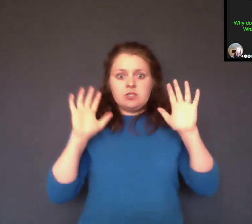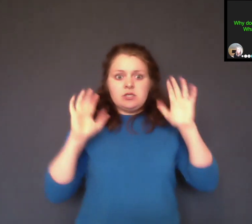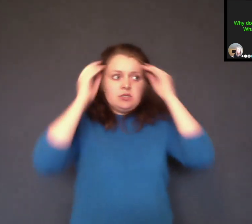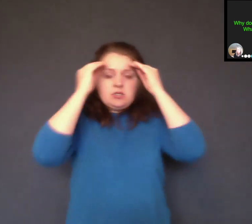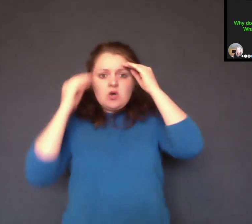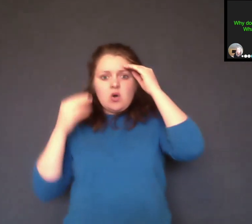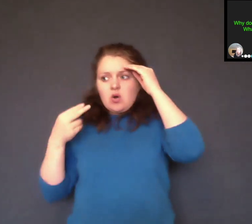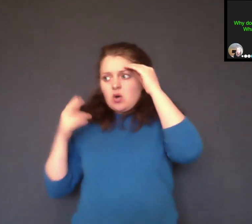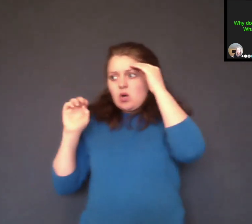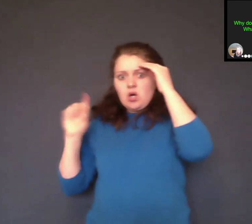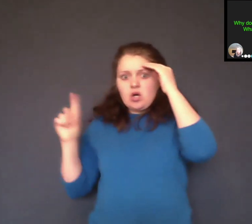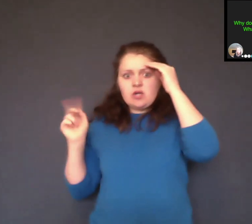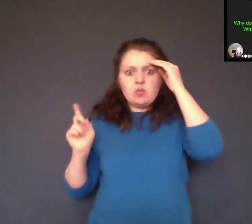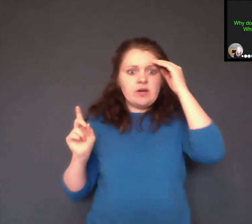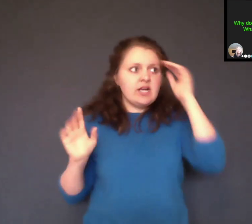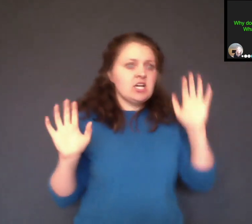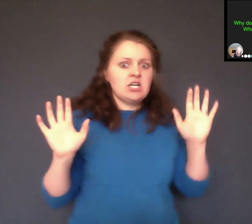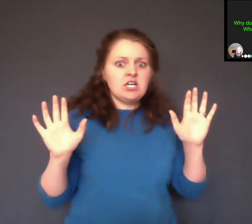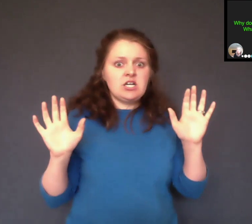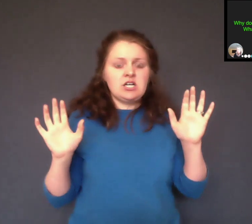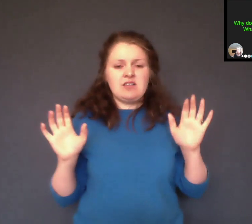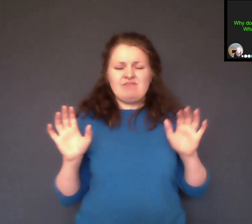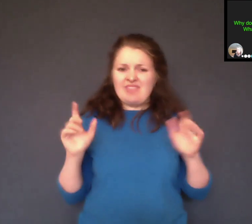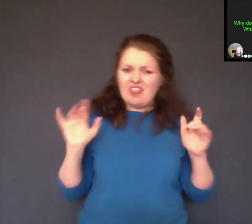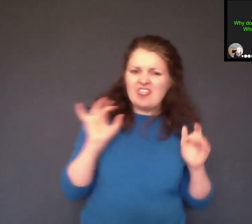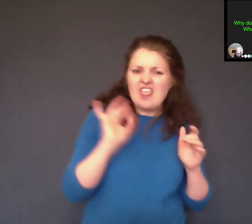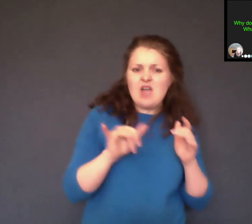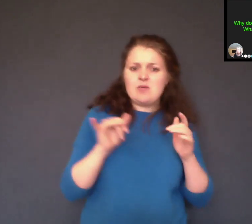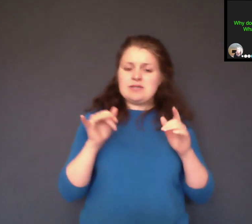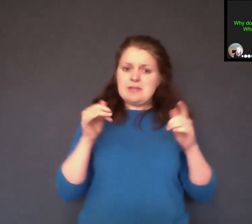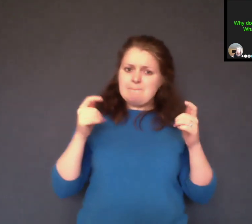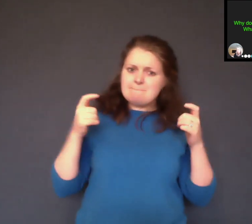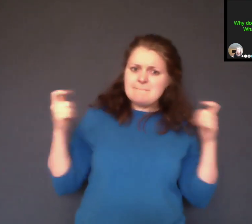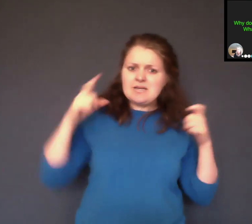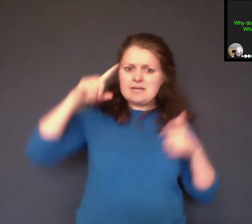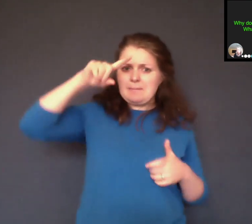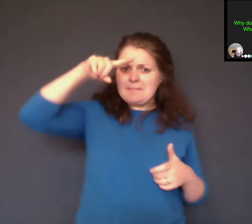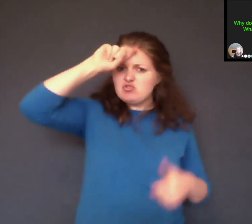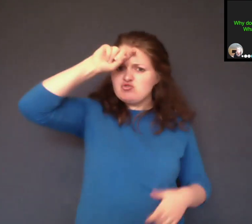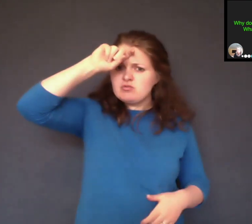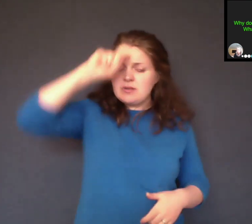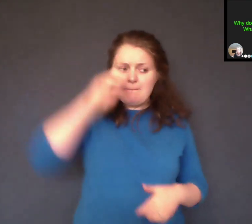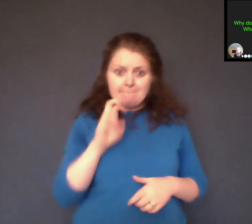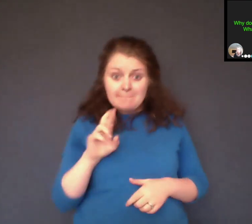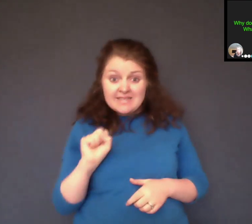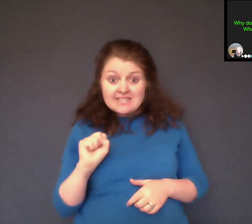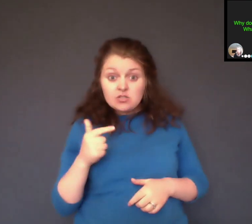was hood that was the main mystery mrs griffin had been certain he was up here somewhere but harvey